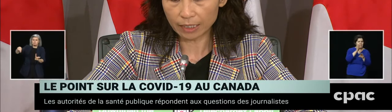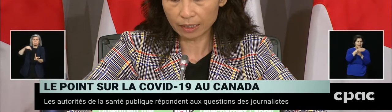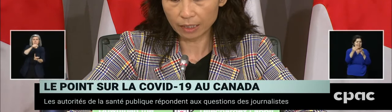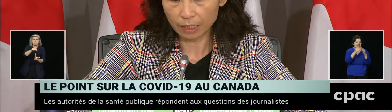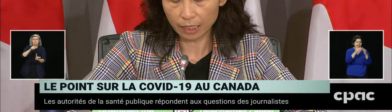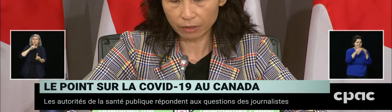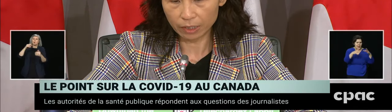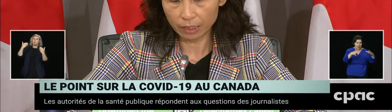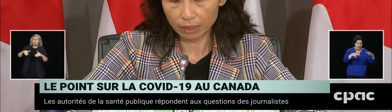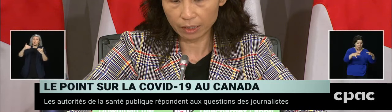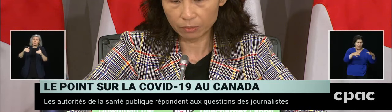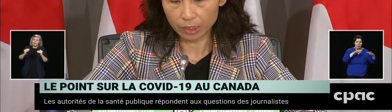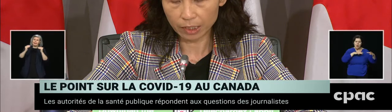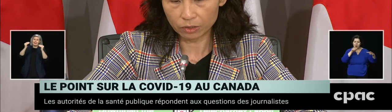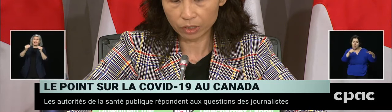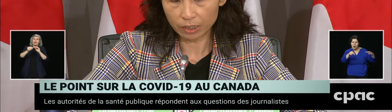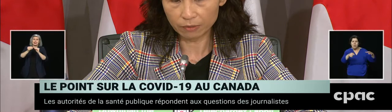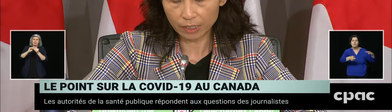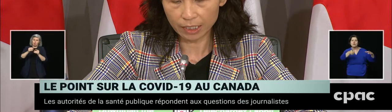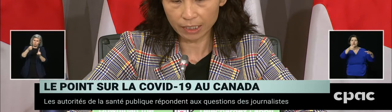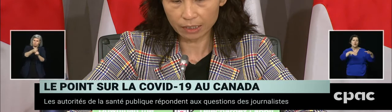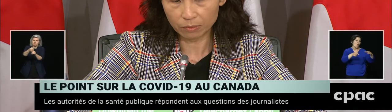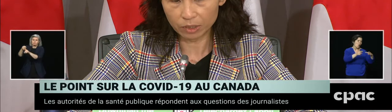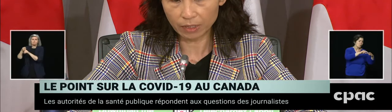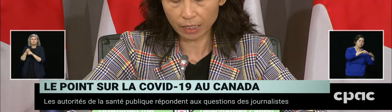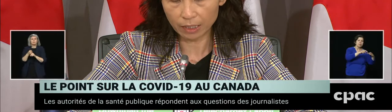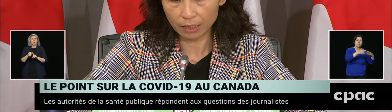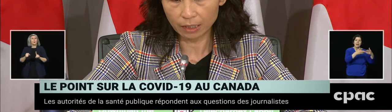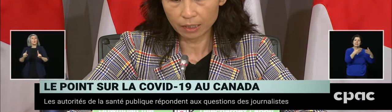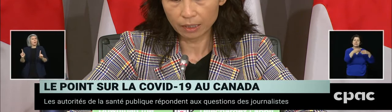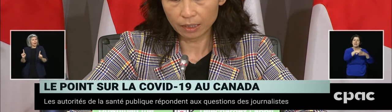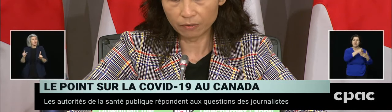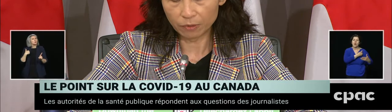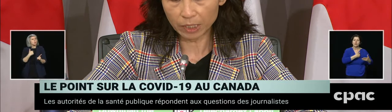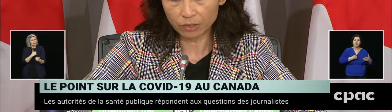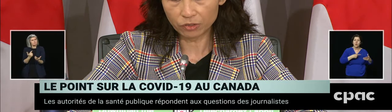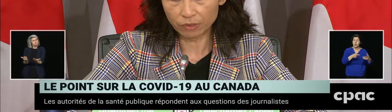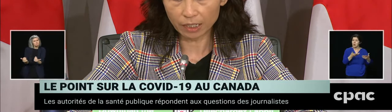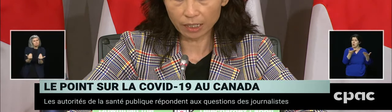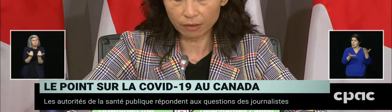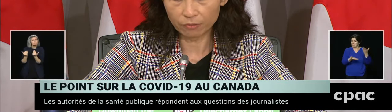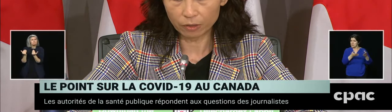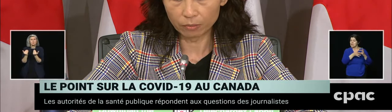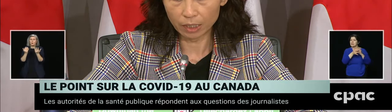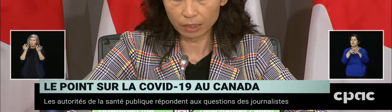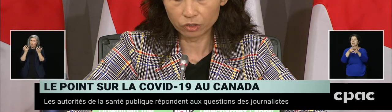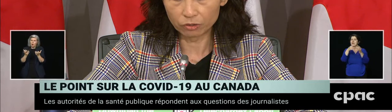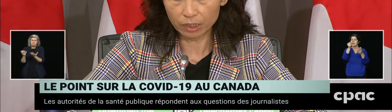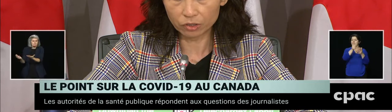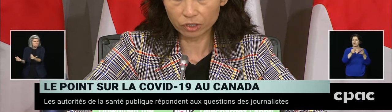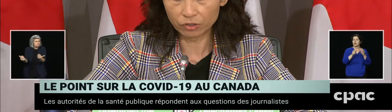AREAS OF THE CITY ARE MORE AFFECTED, WHICH CAN BE LINKED TO SOCIAL AND ECONOMIC FACTORS. THAT'S ANOTHER AREA WE ARE